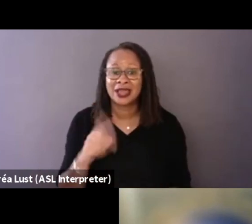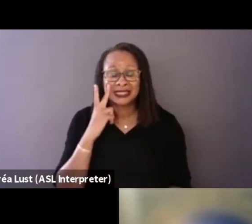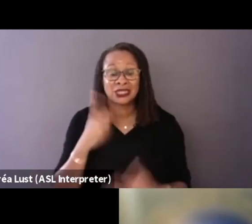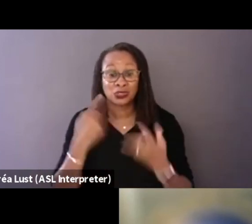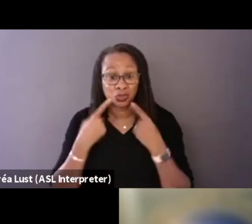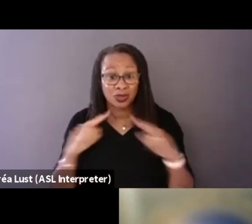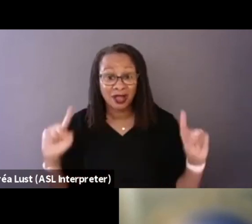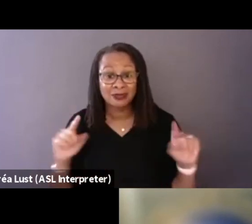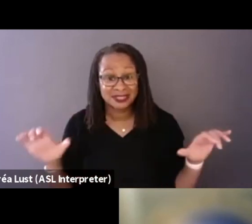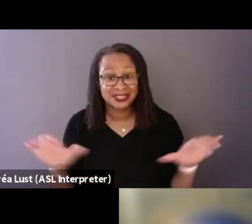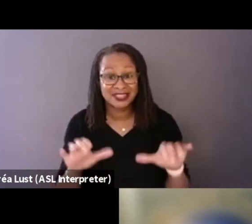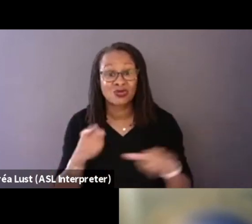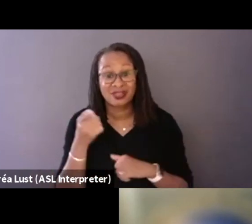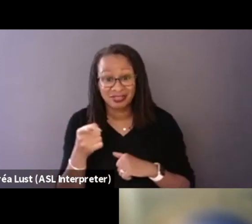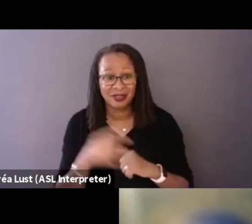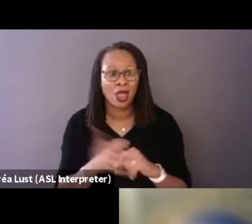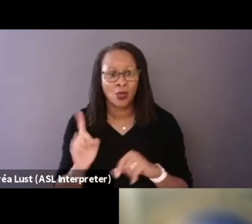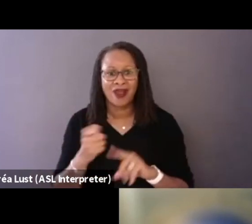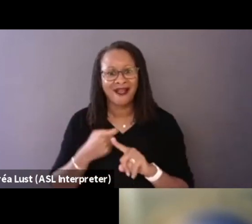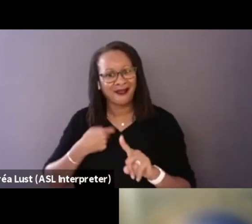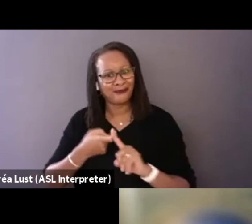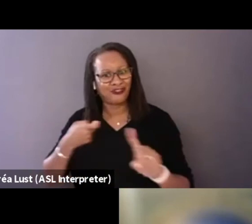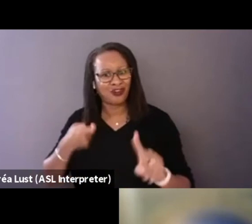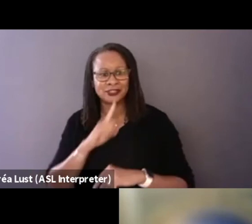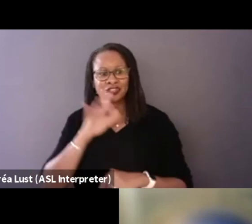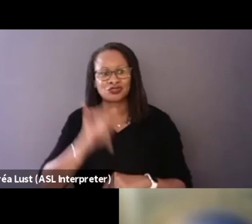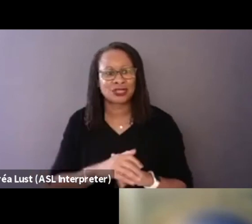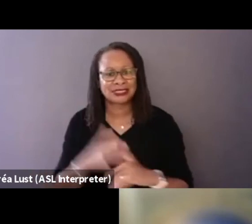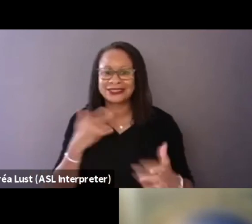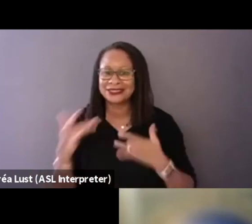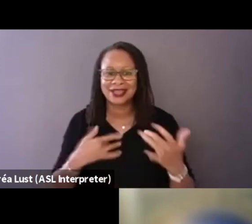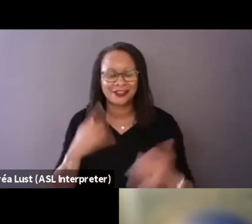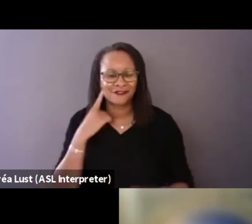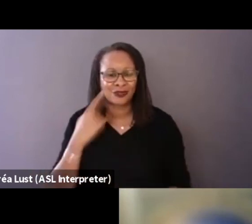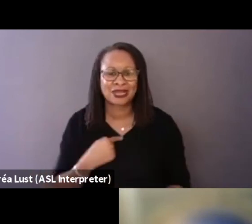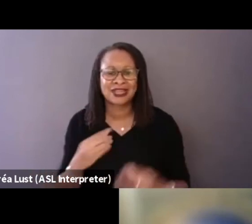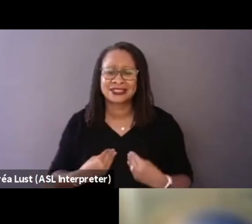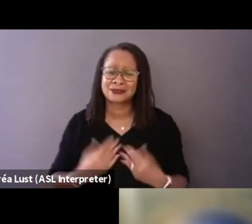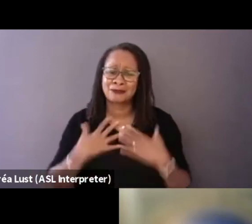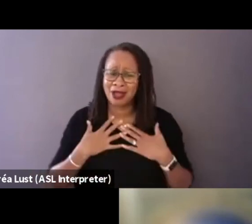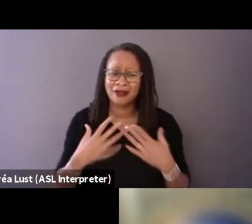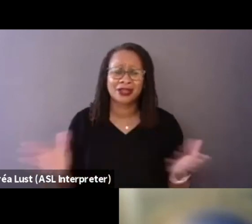there, where I'm from was just really, really exciting and inspiring and encouraging.